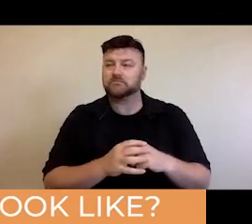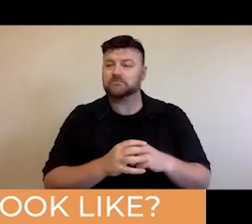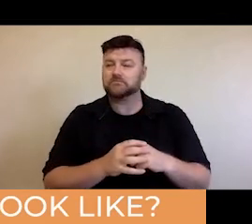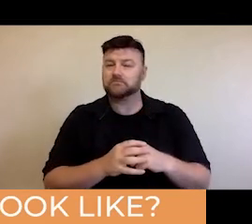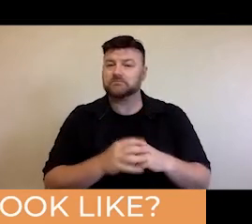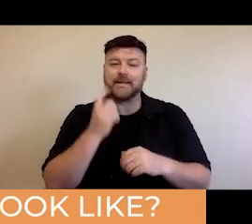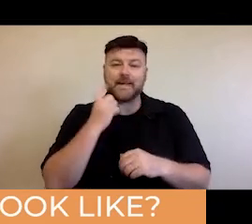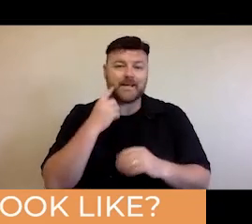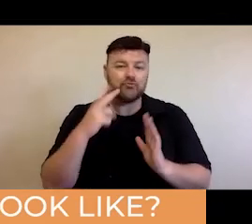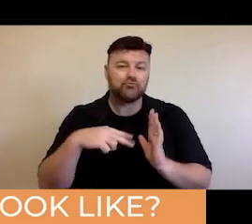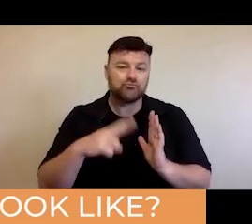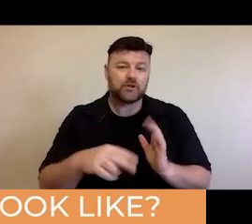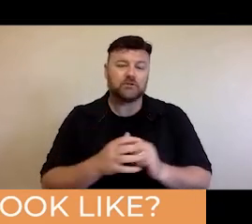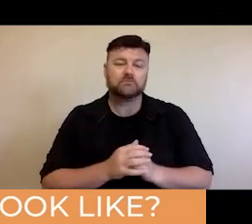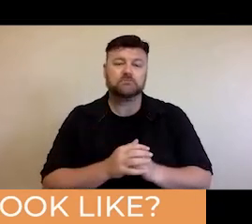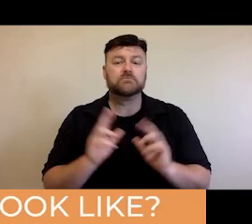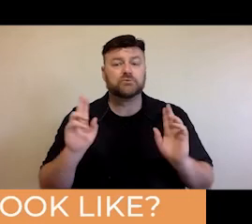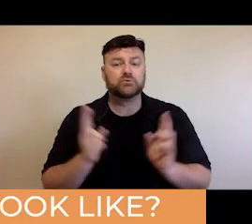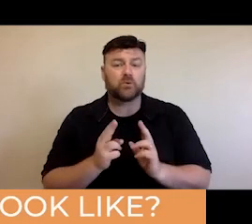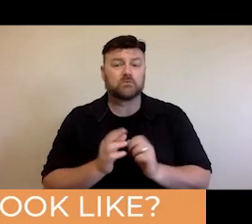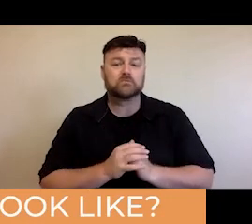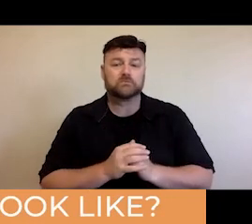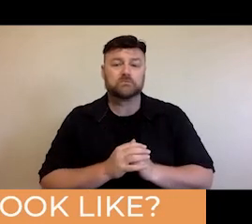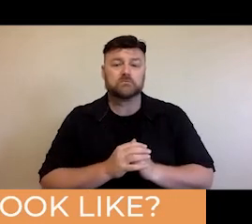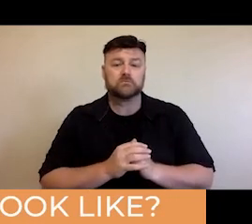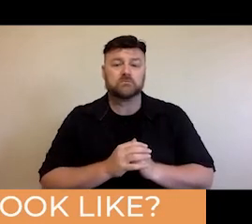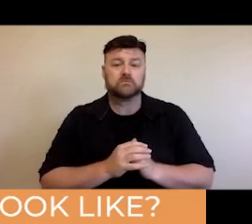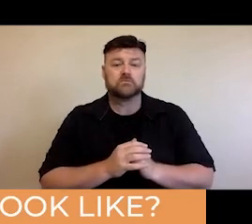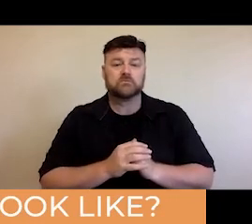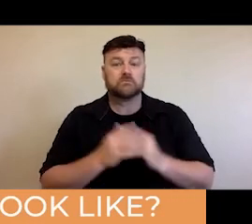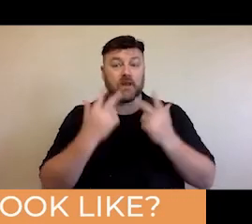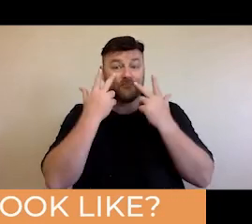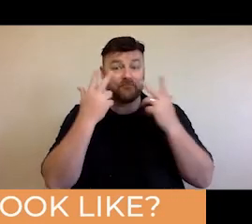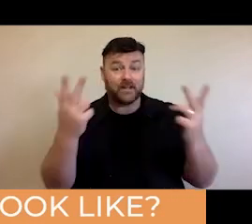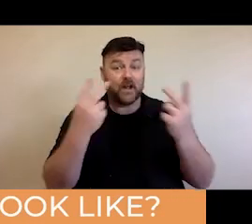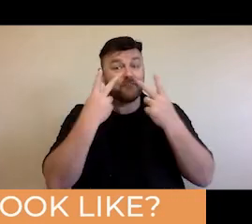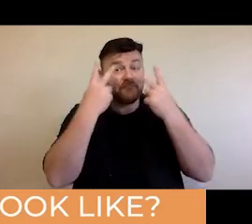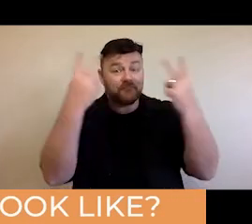relatively short, and visually very easy on the eye. If we get time, I